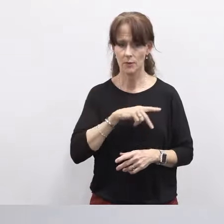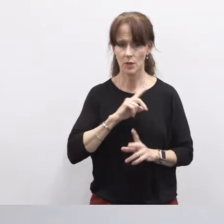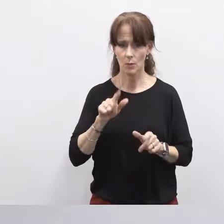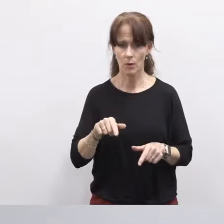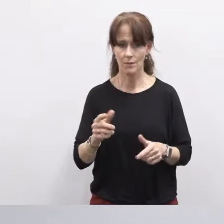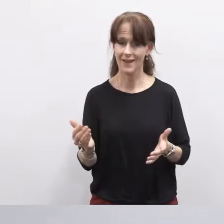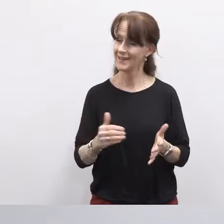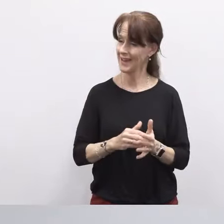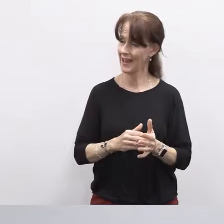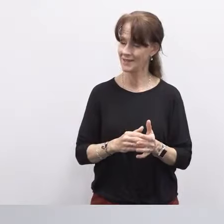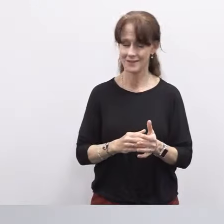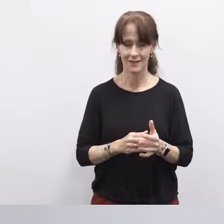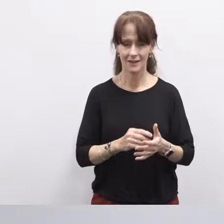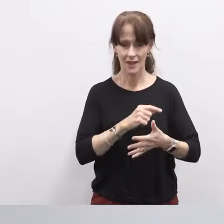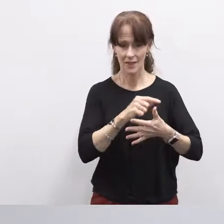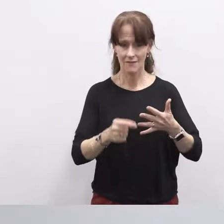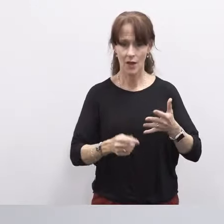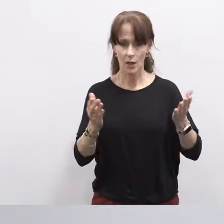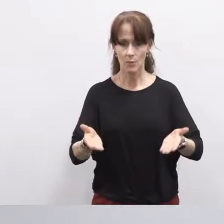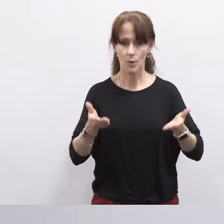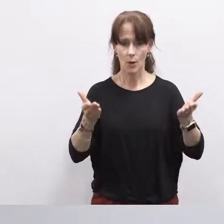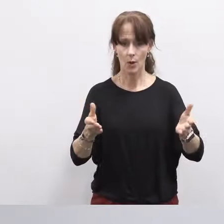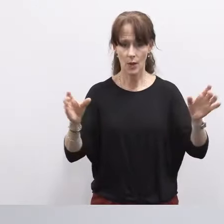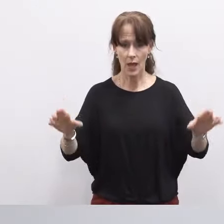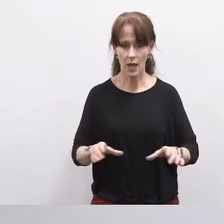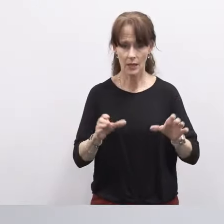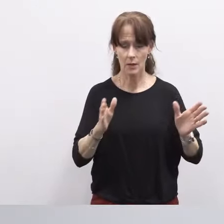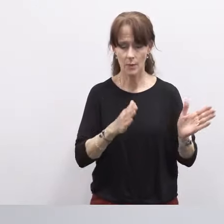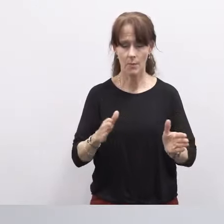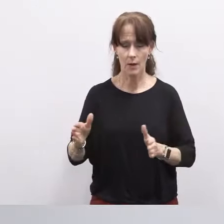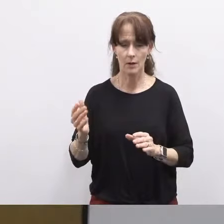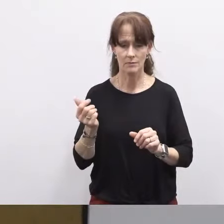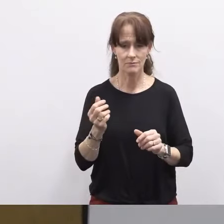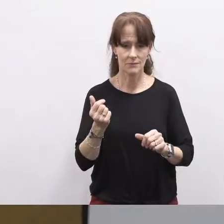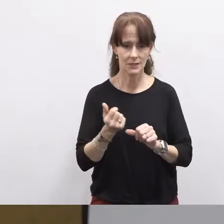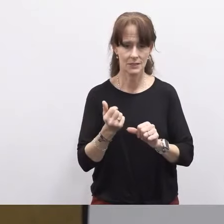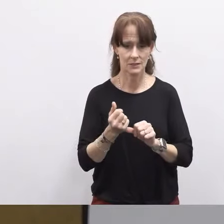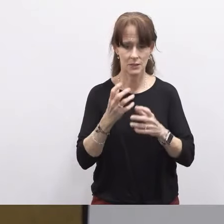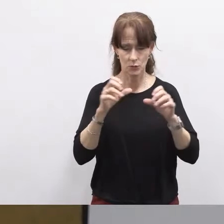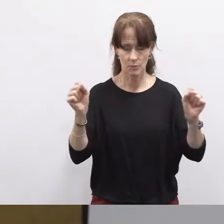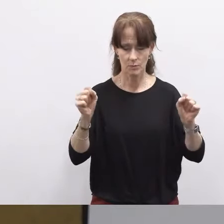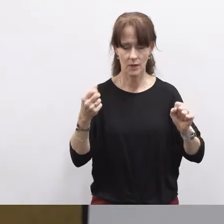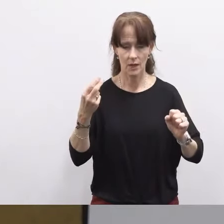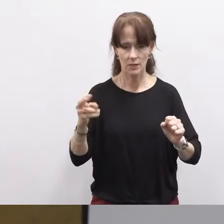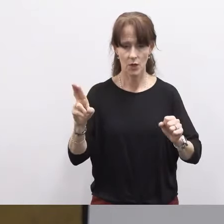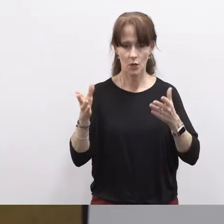Once again, I present the following proposed actions prepared by the assistant superintendent of human resource services approved